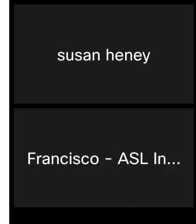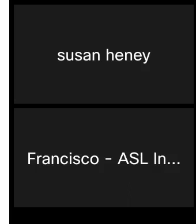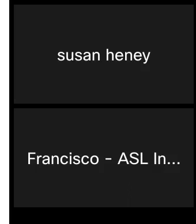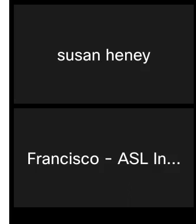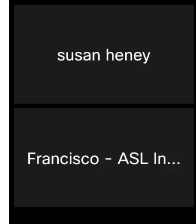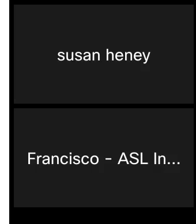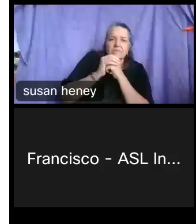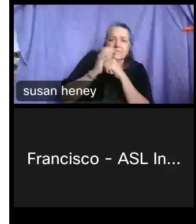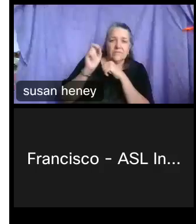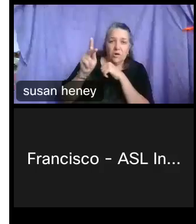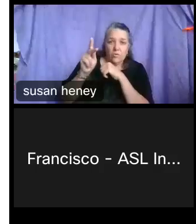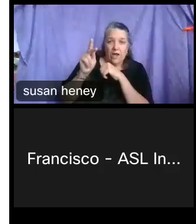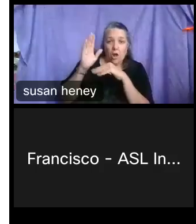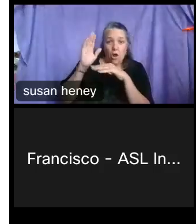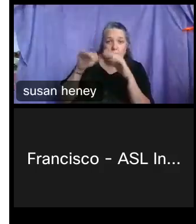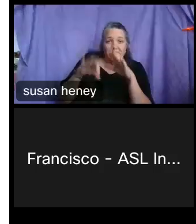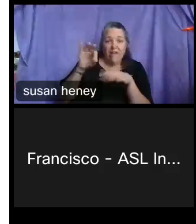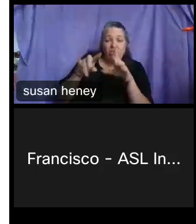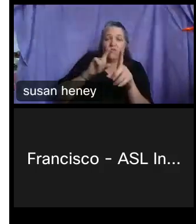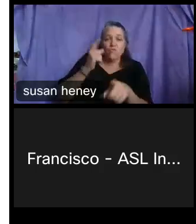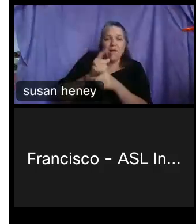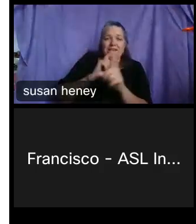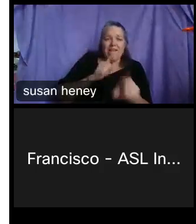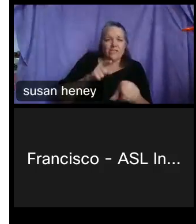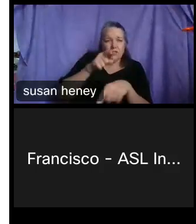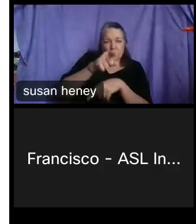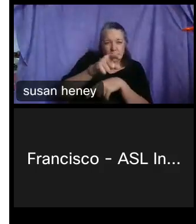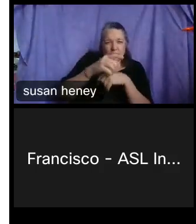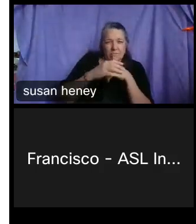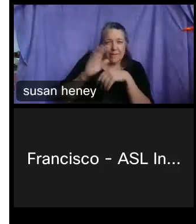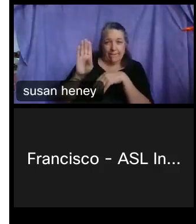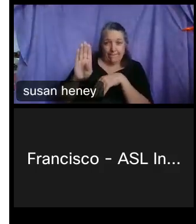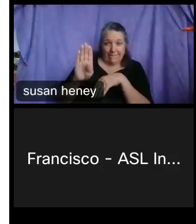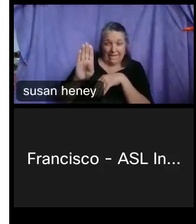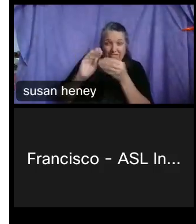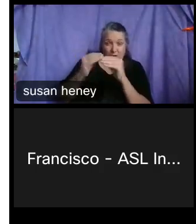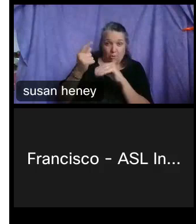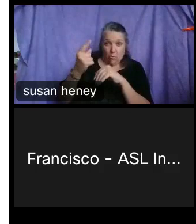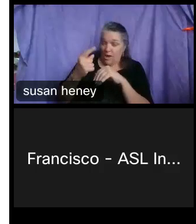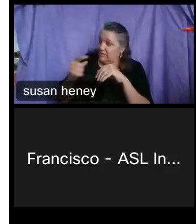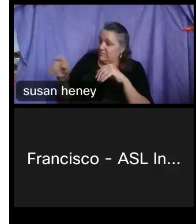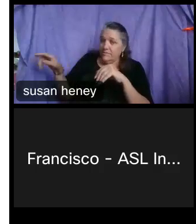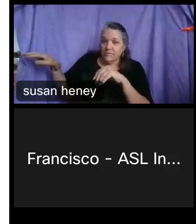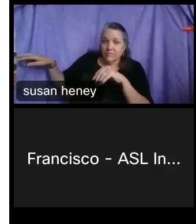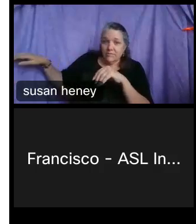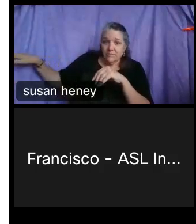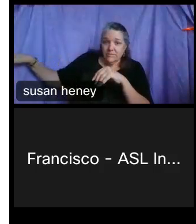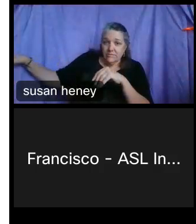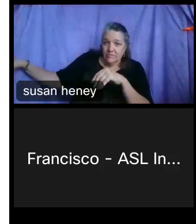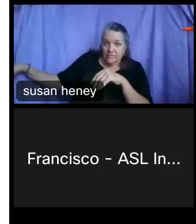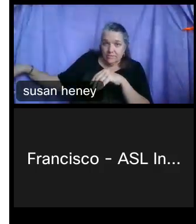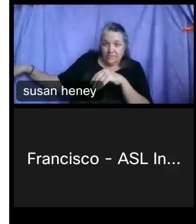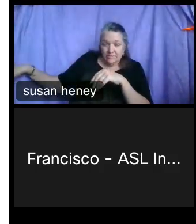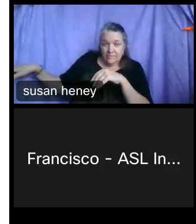Blacks in the State of Georgia according to the 2020 census is letter B, at 3,320,513.